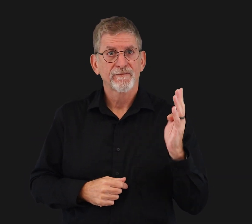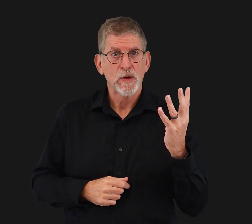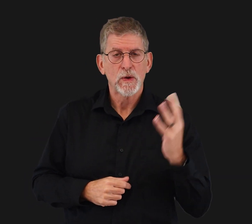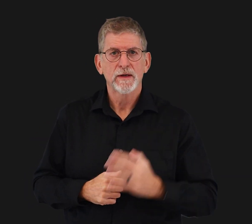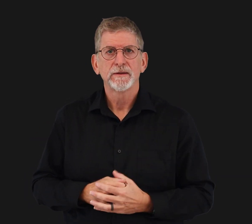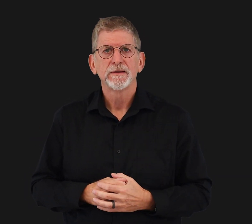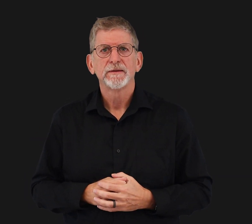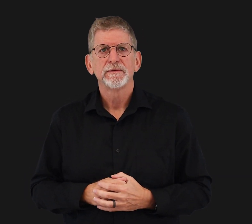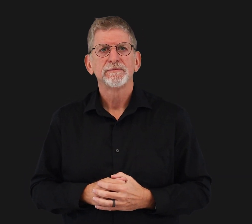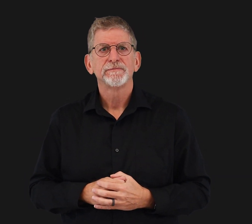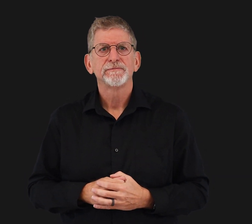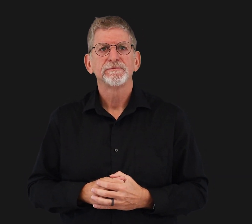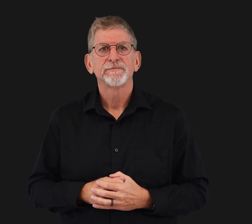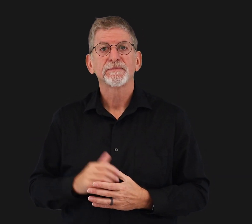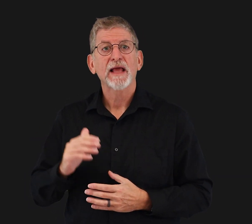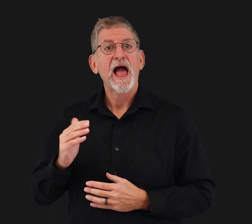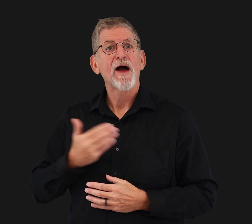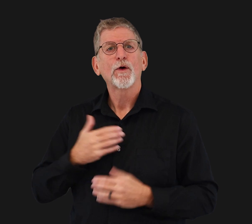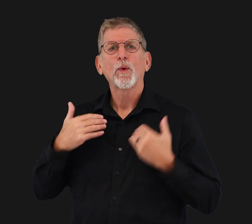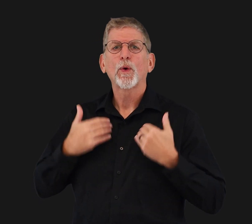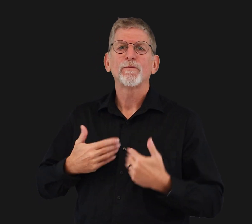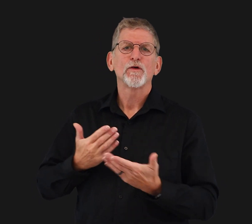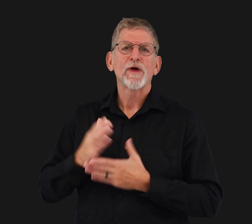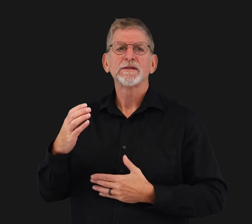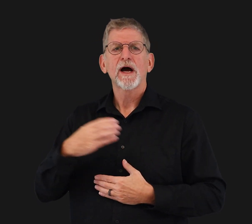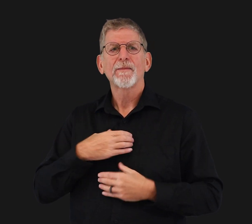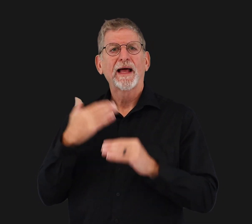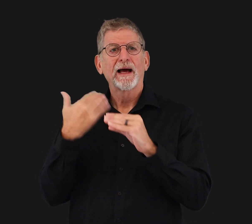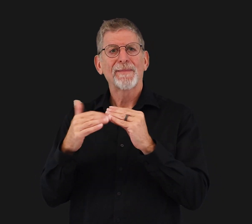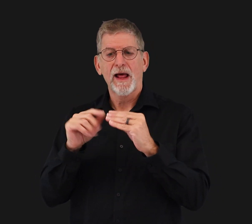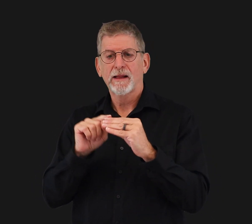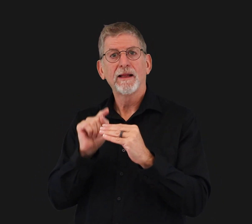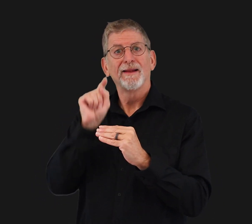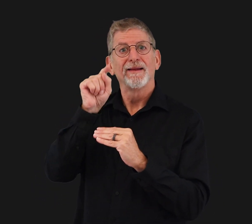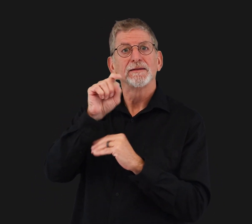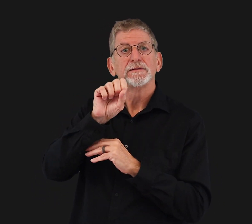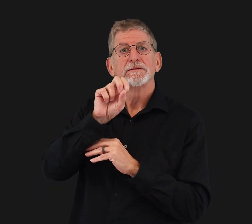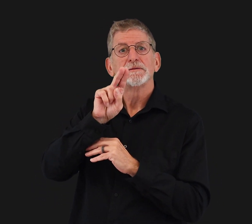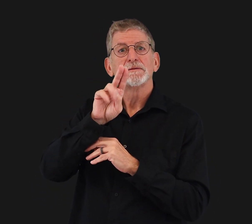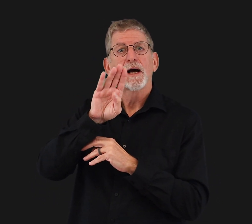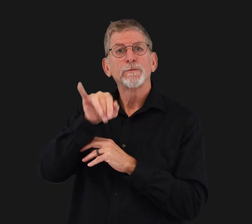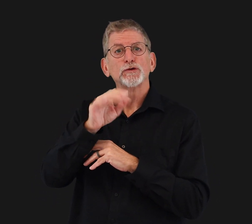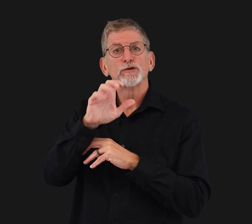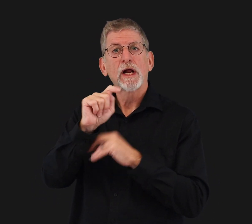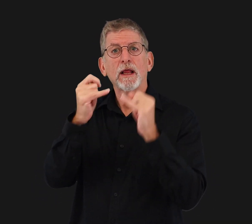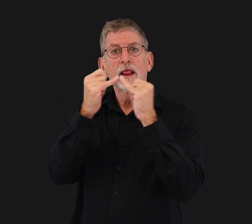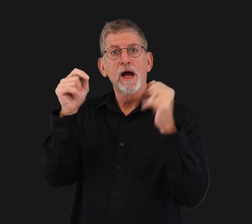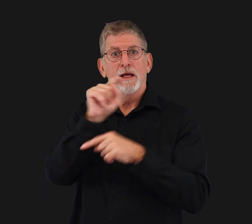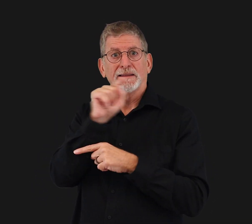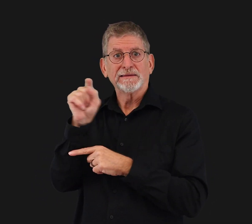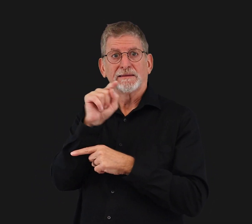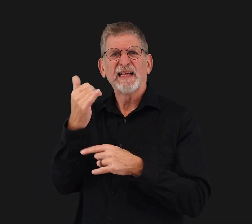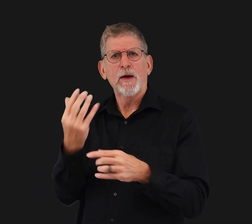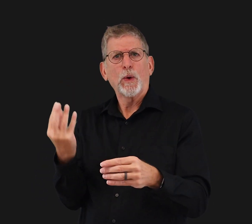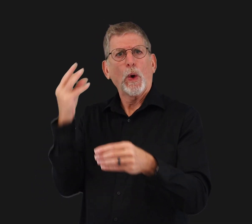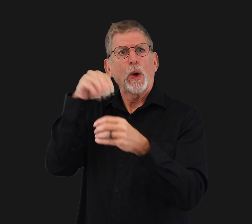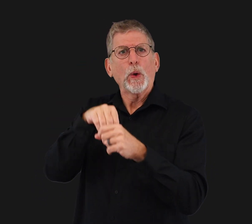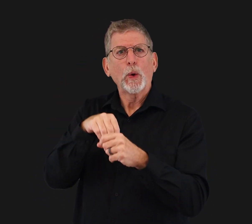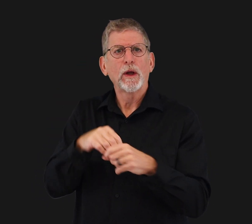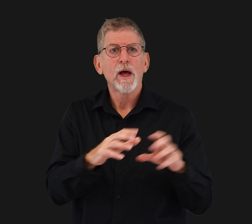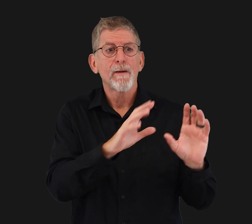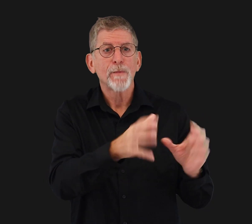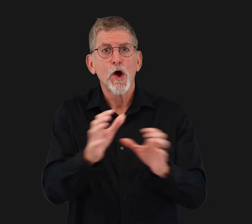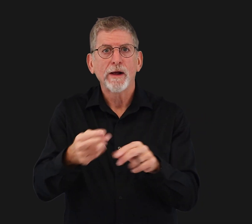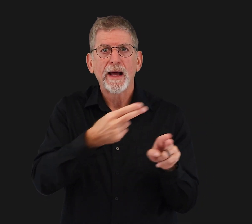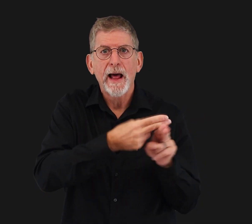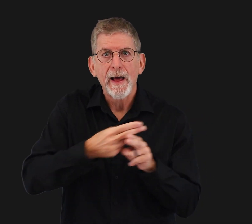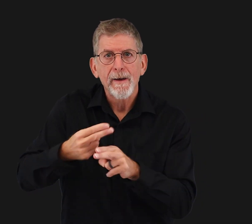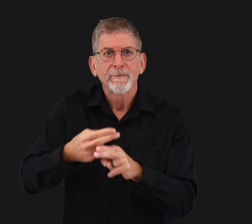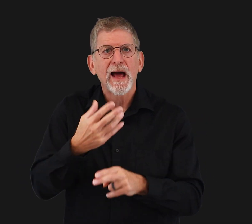• The subject line of our human rights complaints emails now includes the parties’ names